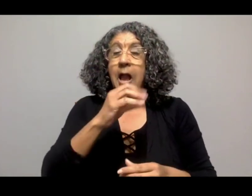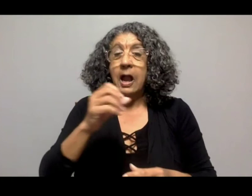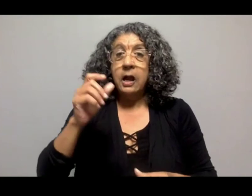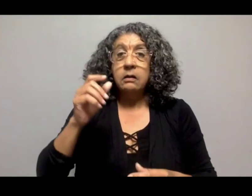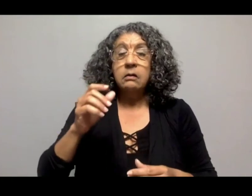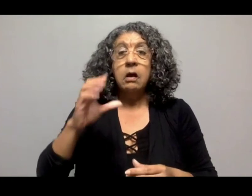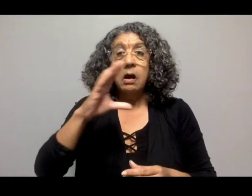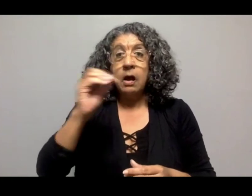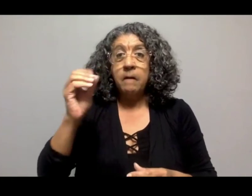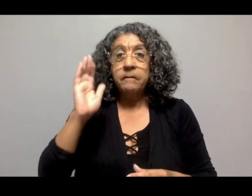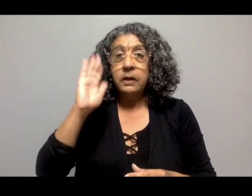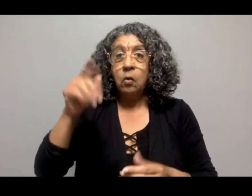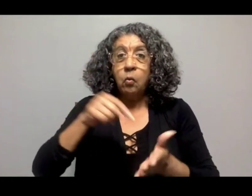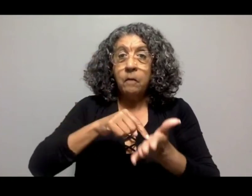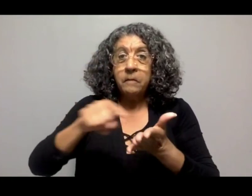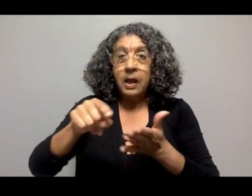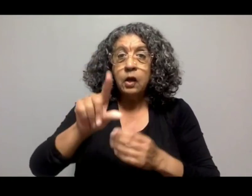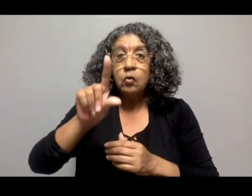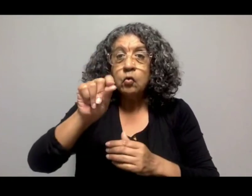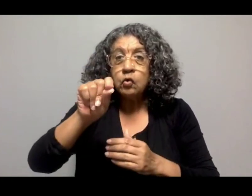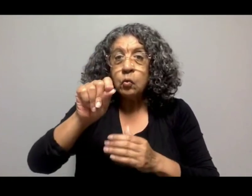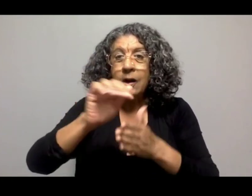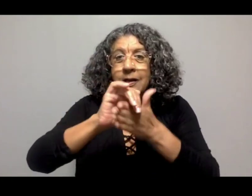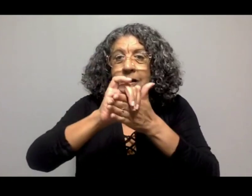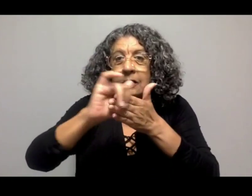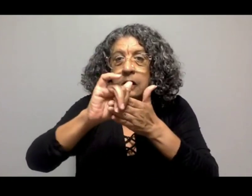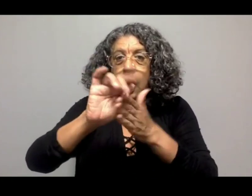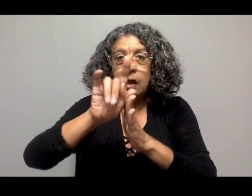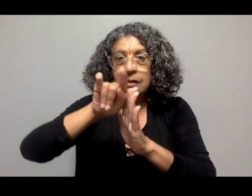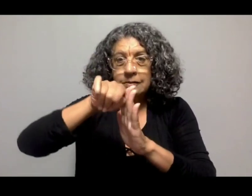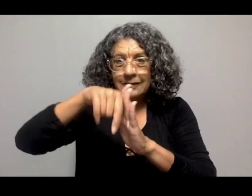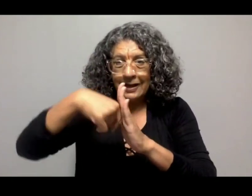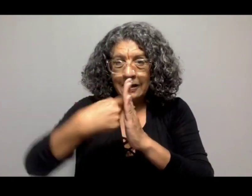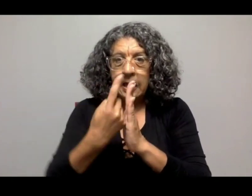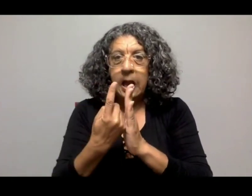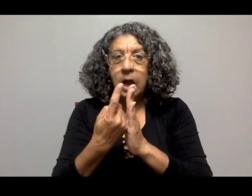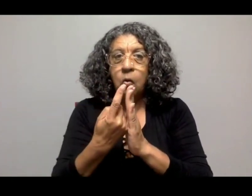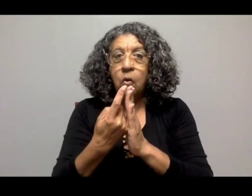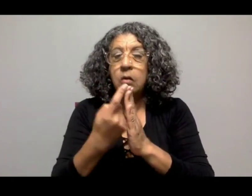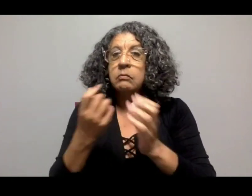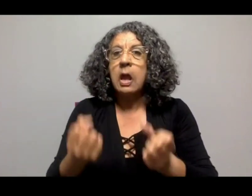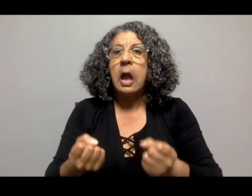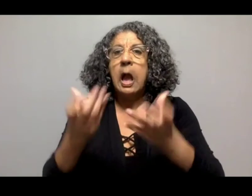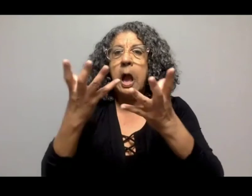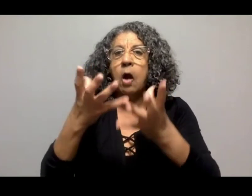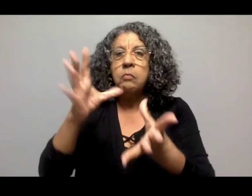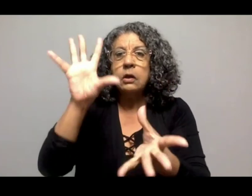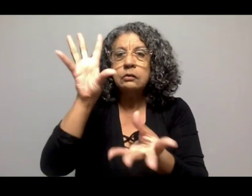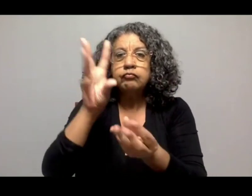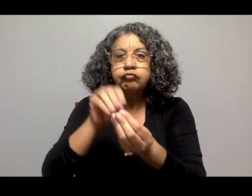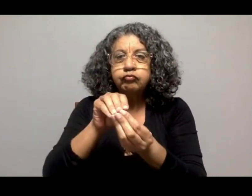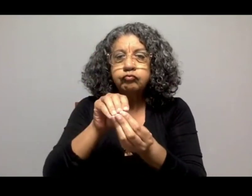and the company pays you $20 an hour.